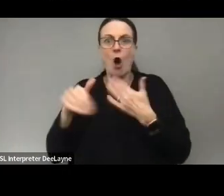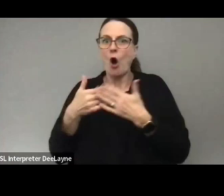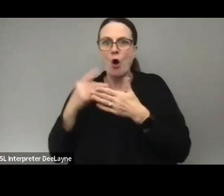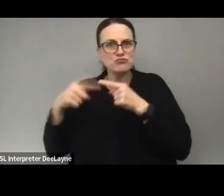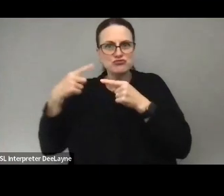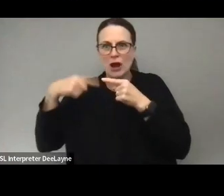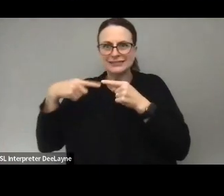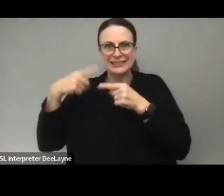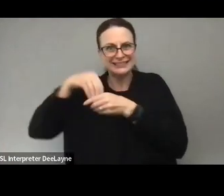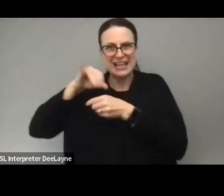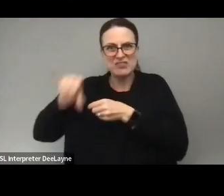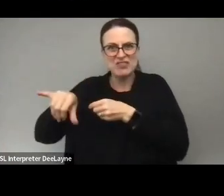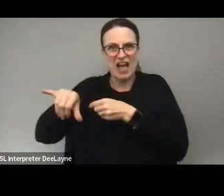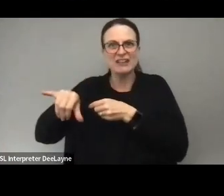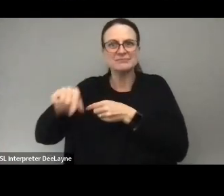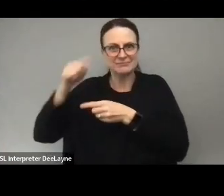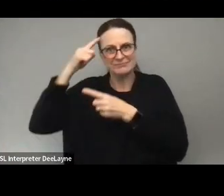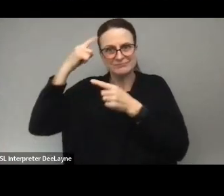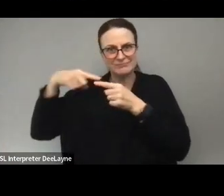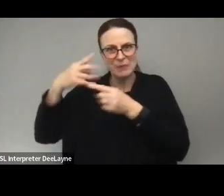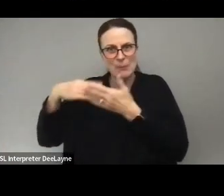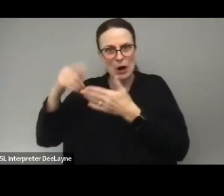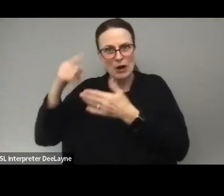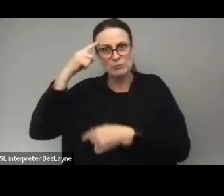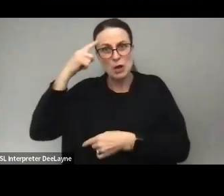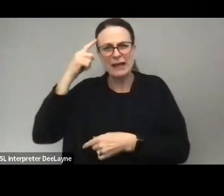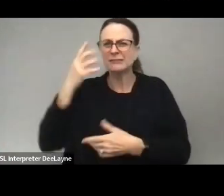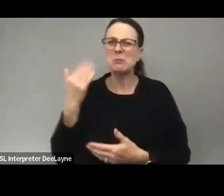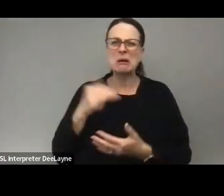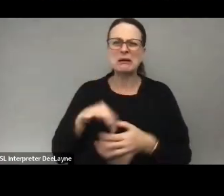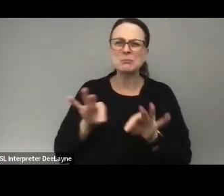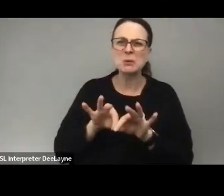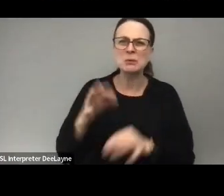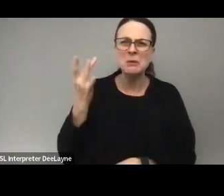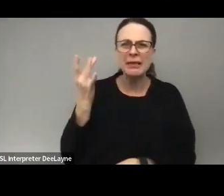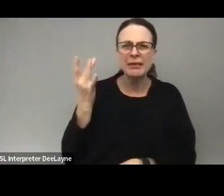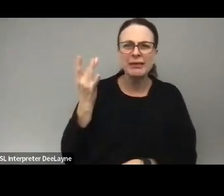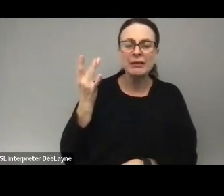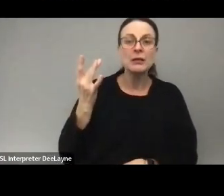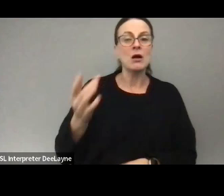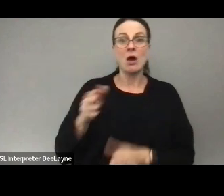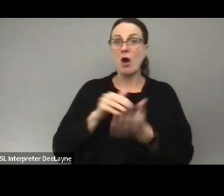Think about it. You know, why is this important? Well, oftentimes we are highly engaged in a topic